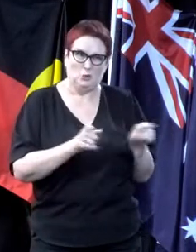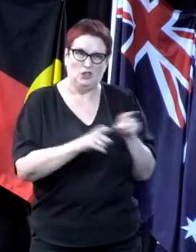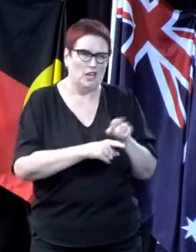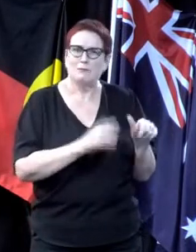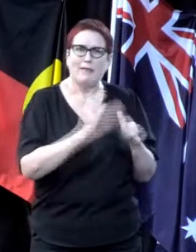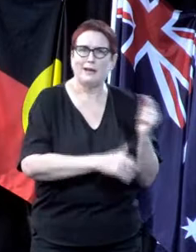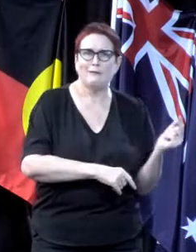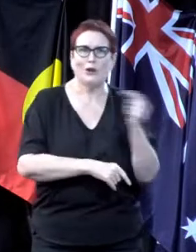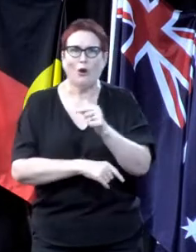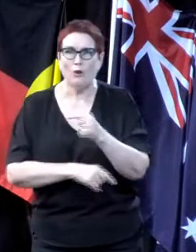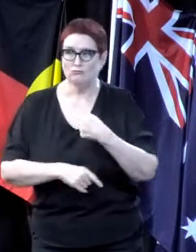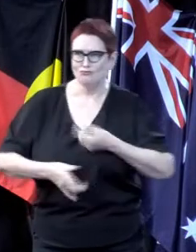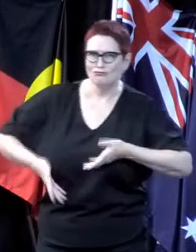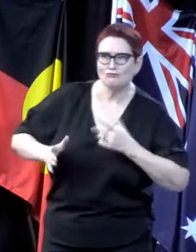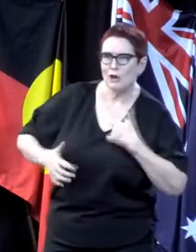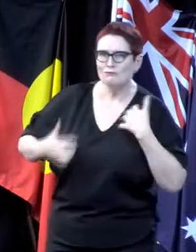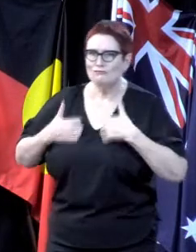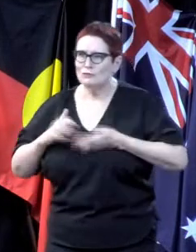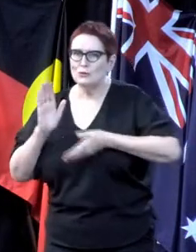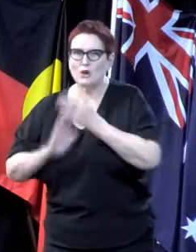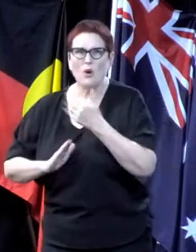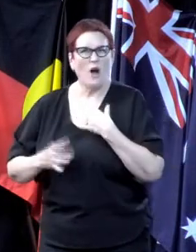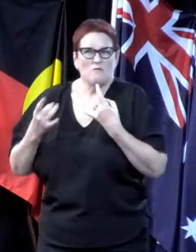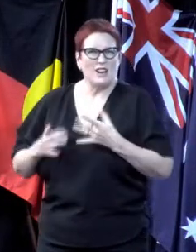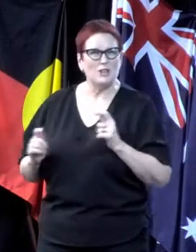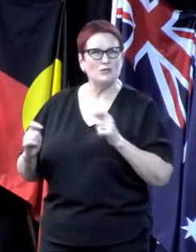And you said that the principals choose or people volunteer.